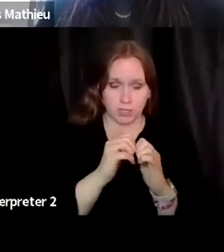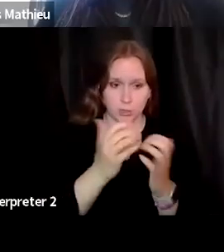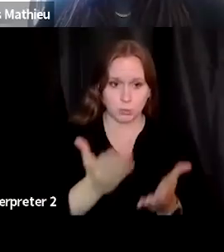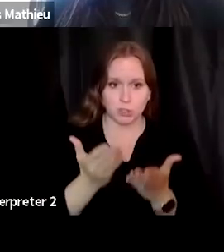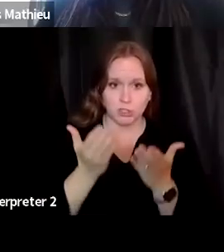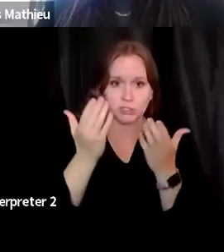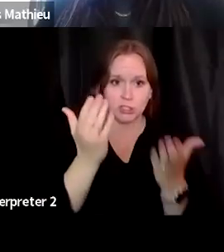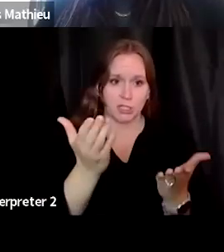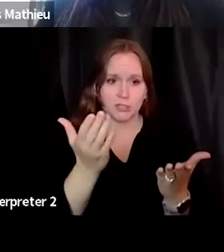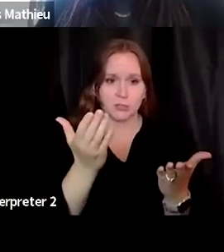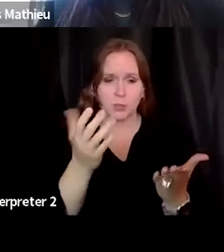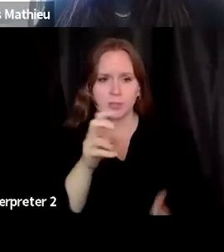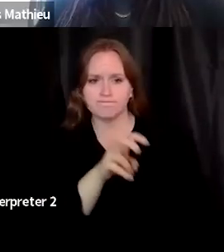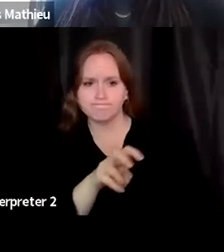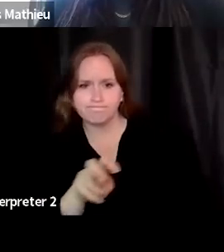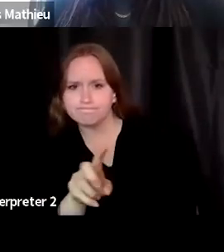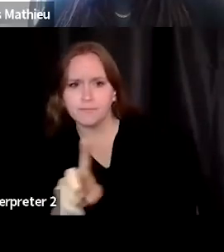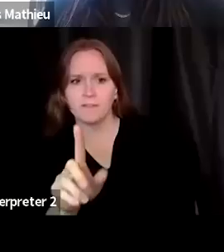Or how do you usually get to your sleeping area.